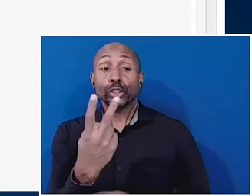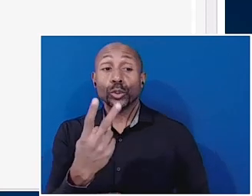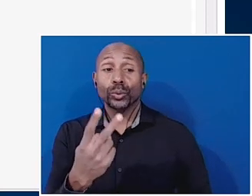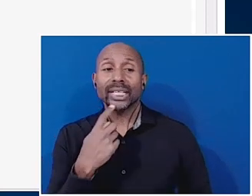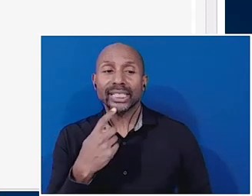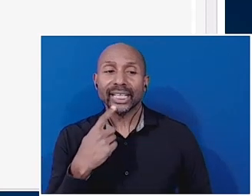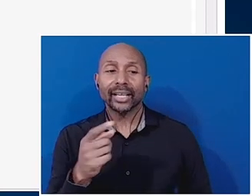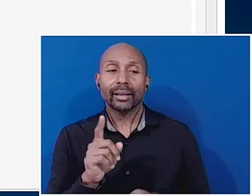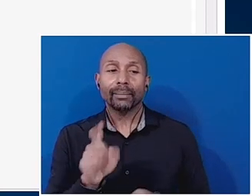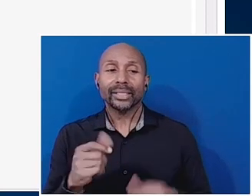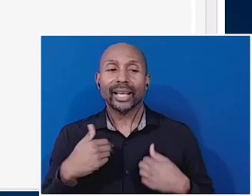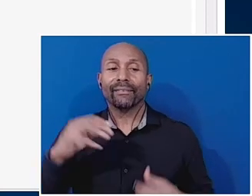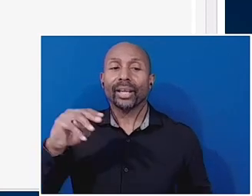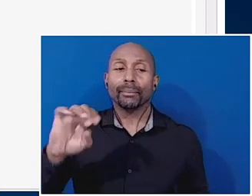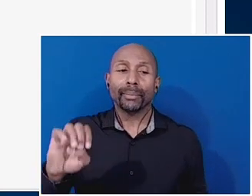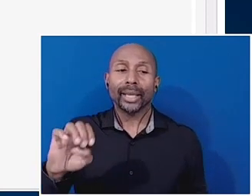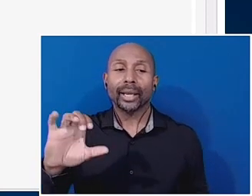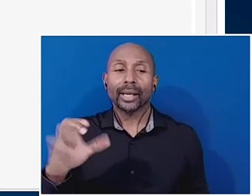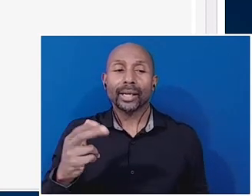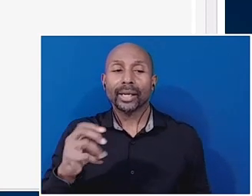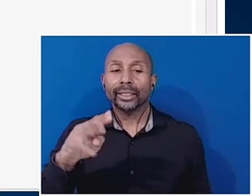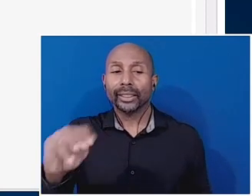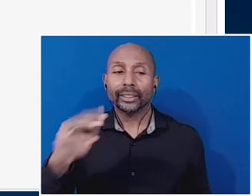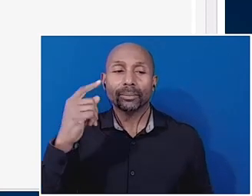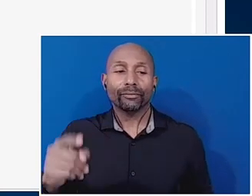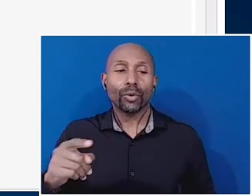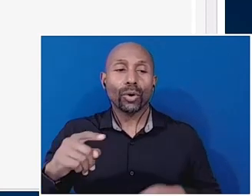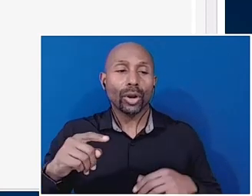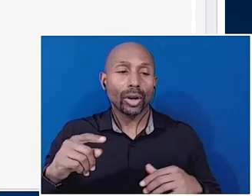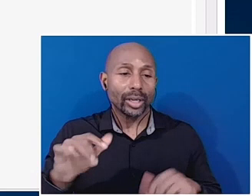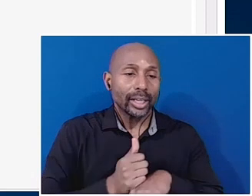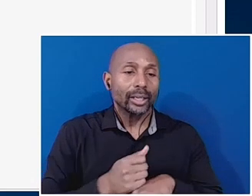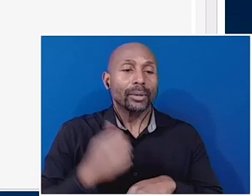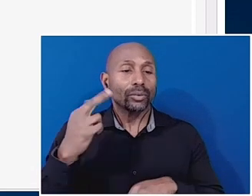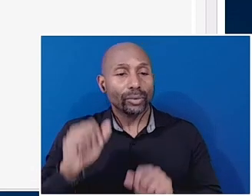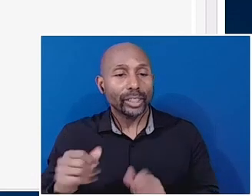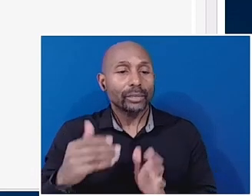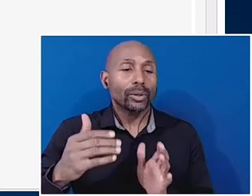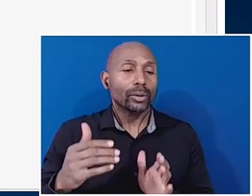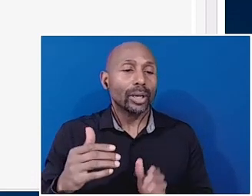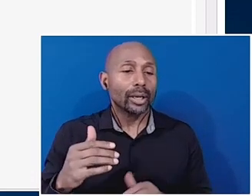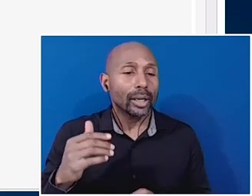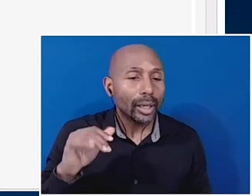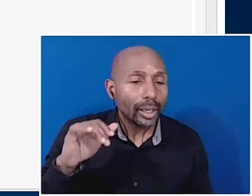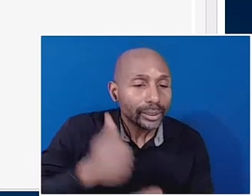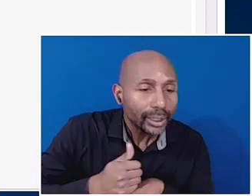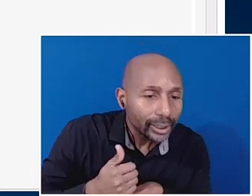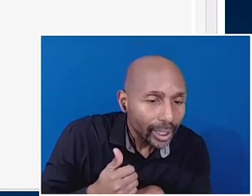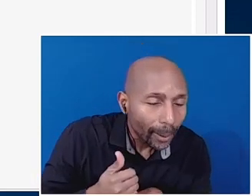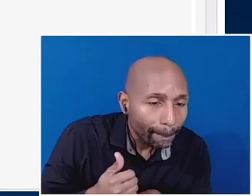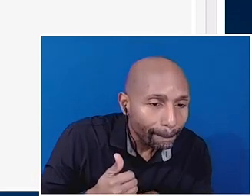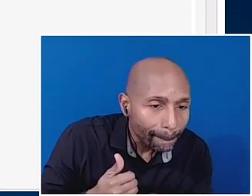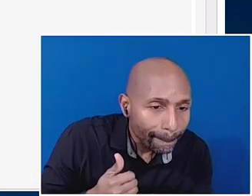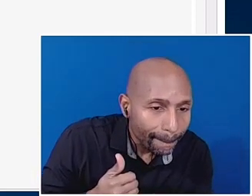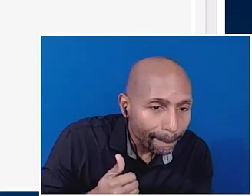sample of additional locations or institutions that operate more than three locations. We are planning on striking